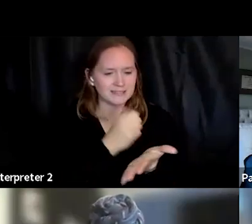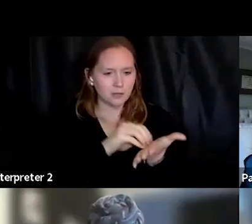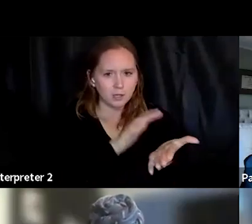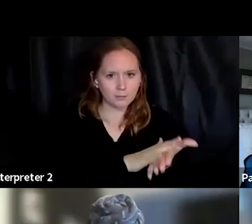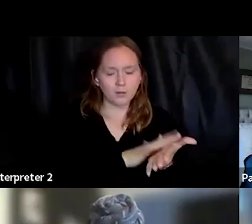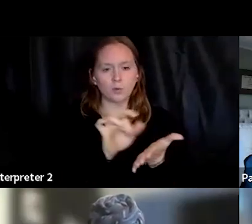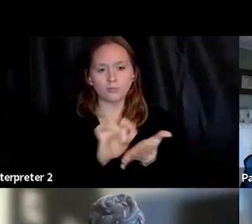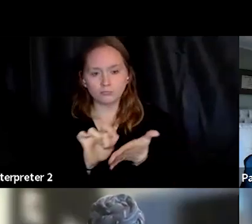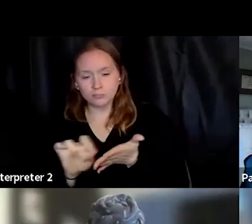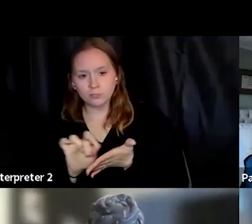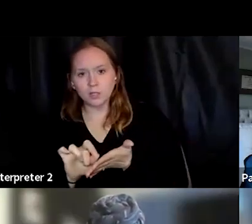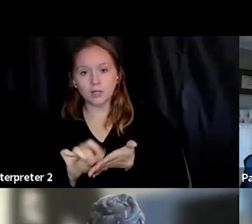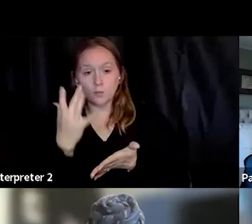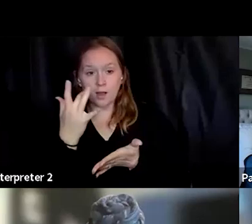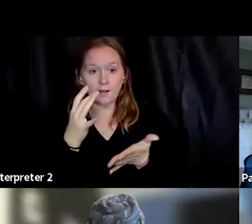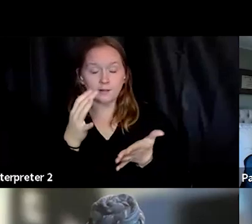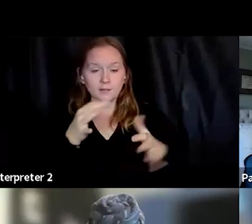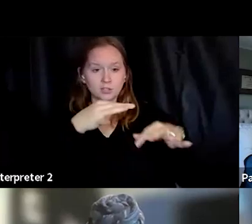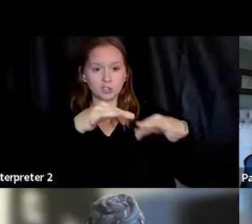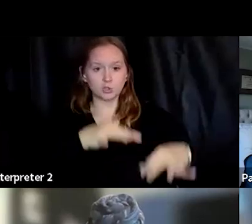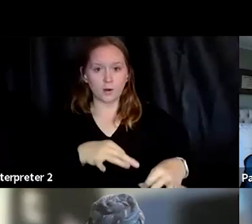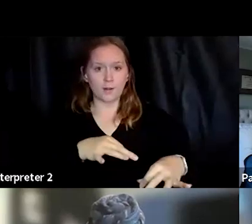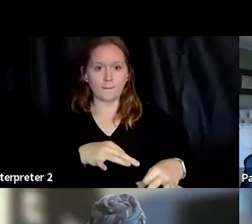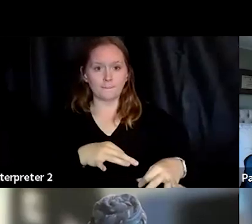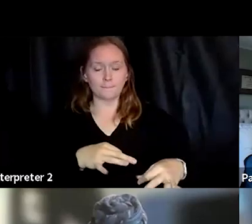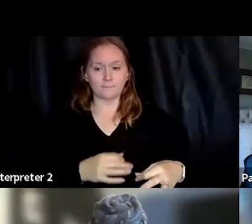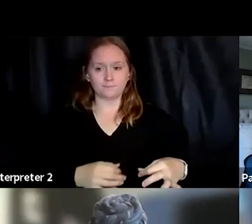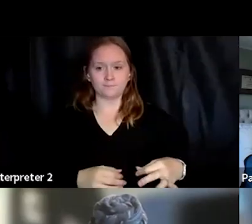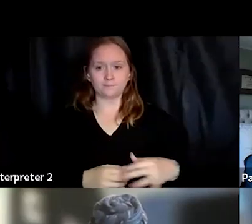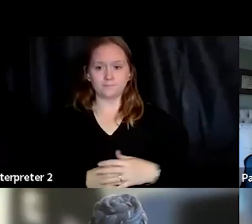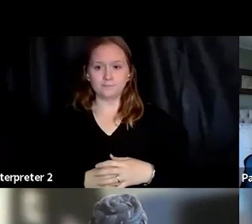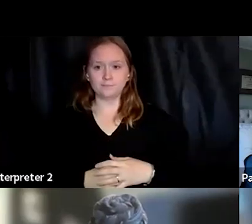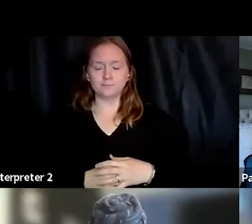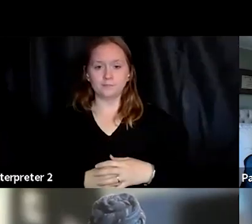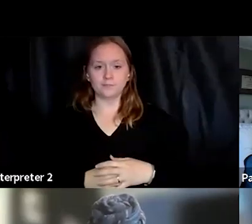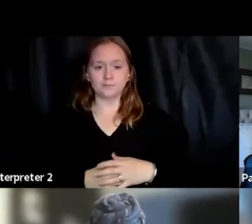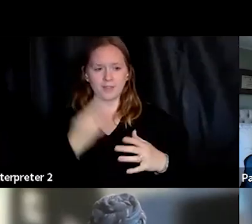so that we can describe why the person, like Pam was saying, hasn't been engaged in treatment